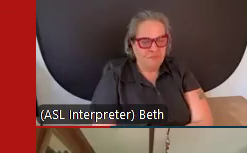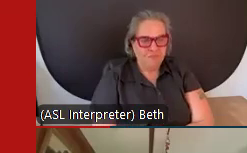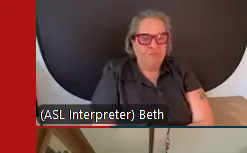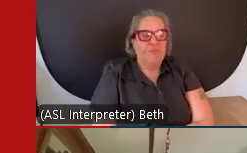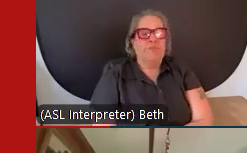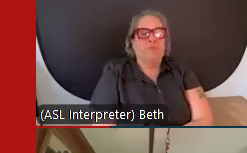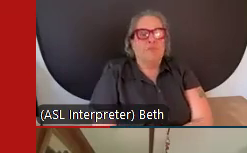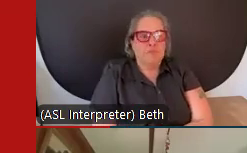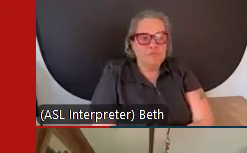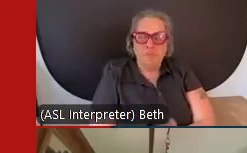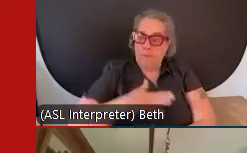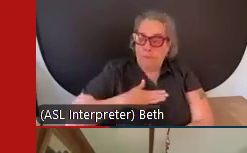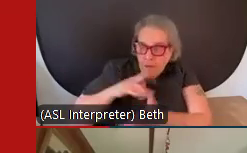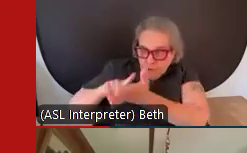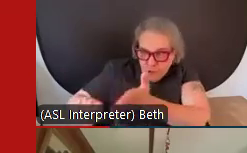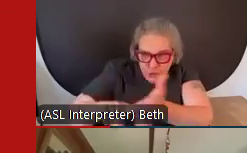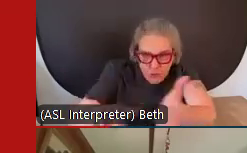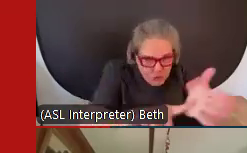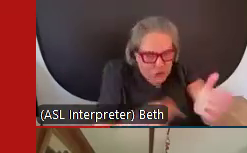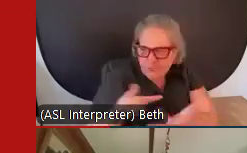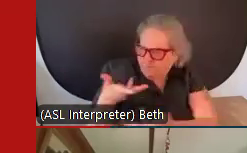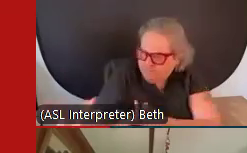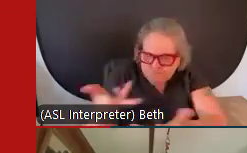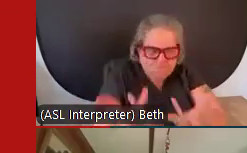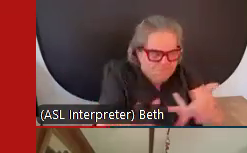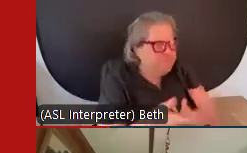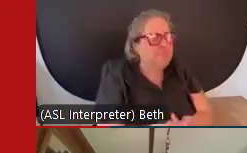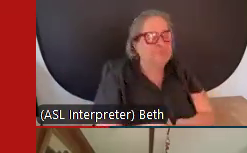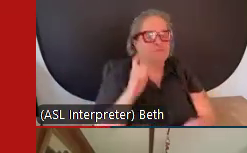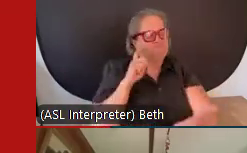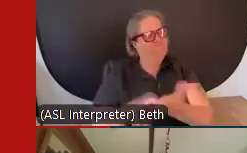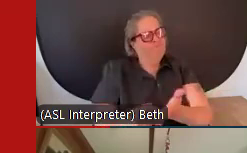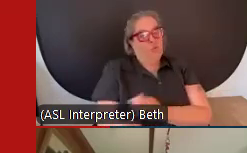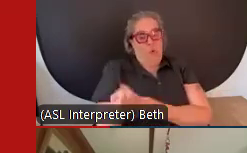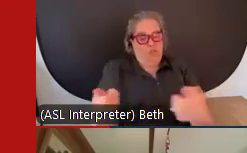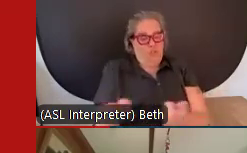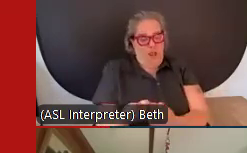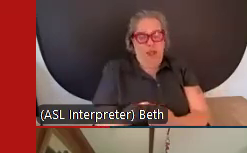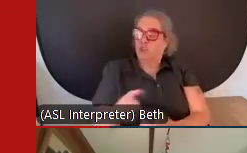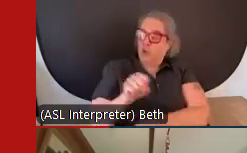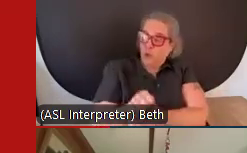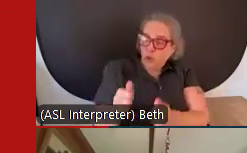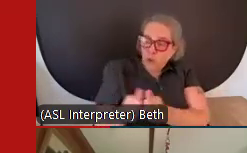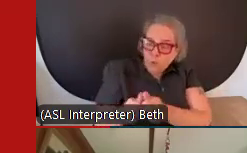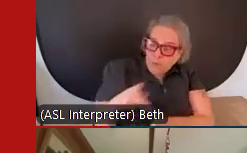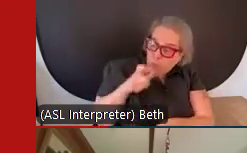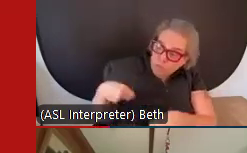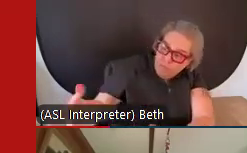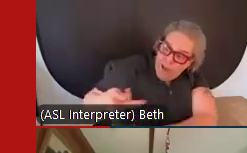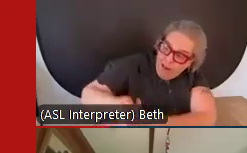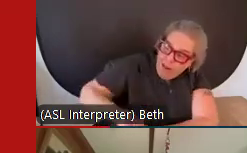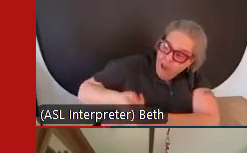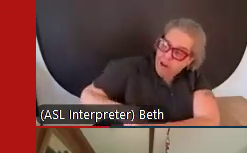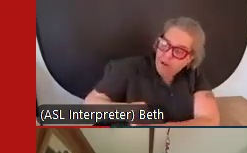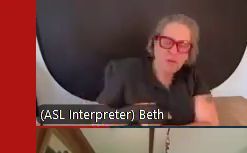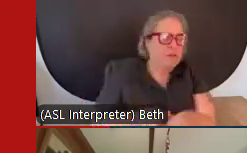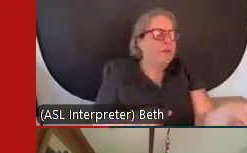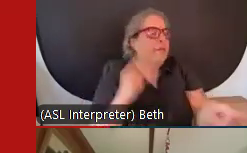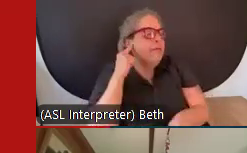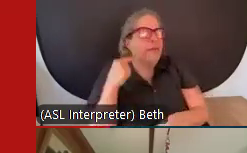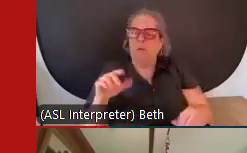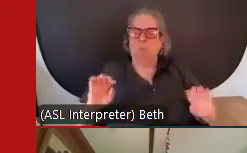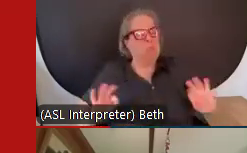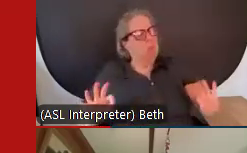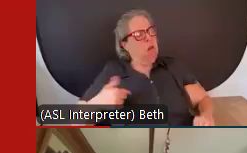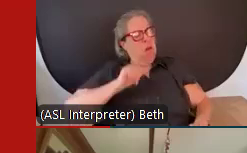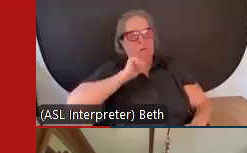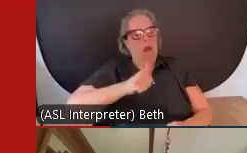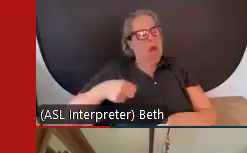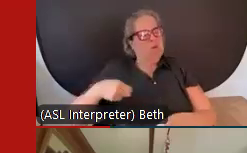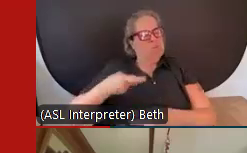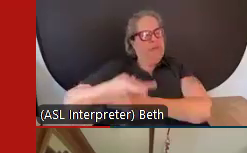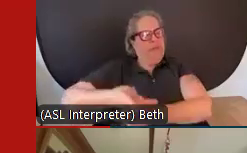So what I found is that one of the challenges working with caregivers is that often people don't define themselves as a caregiver in the beginning.